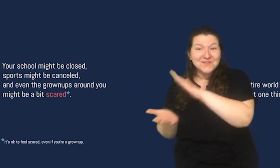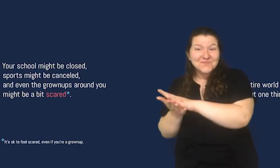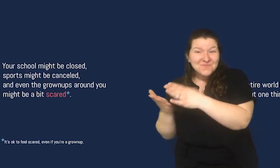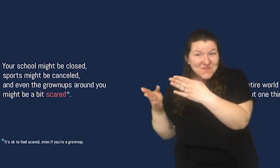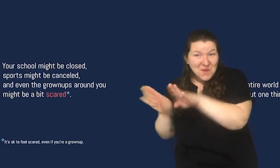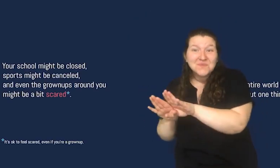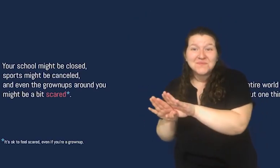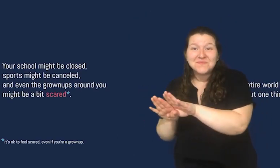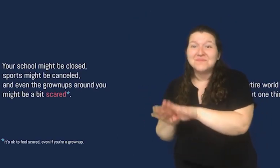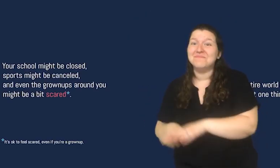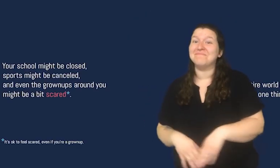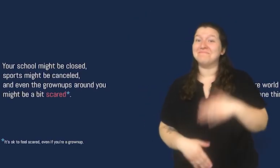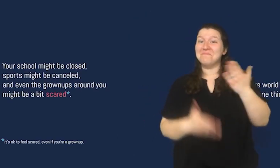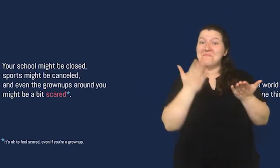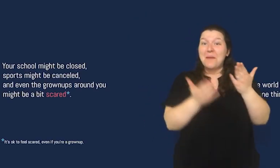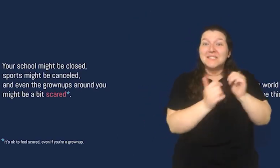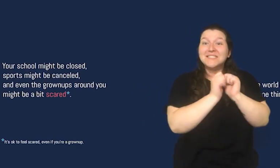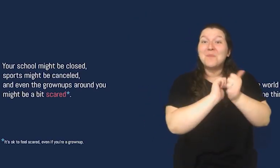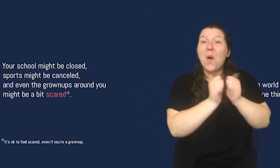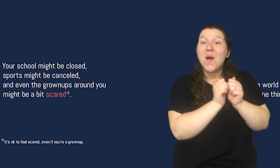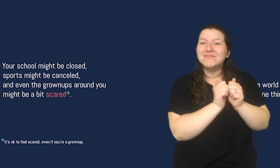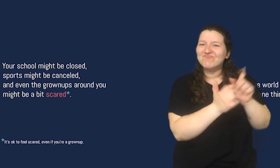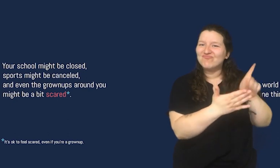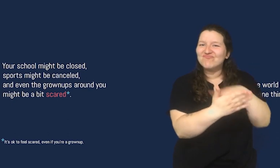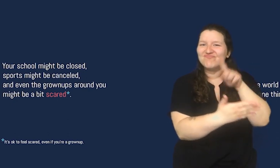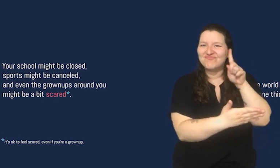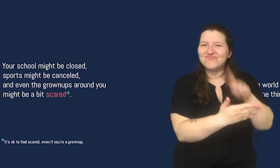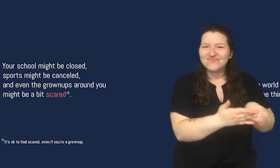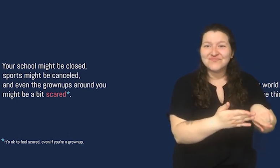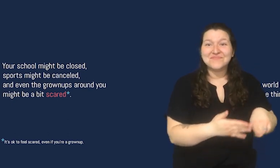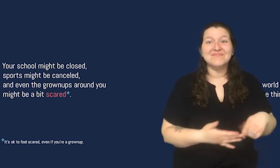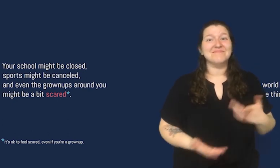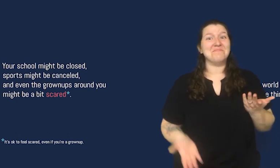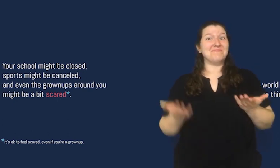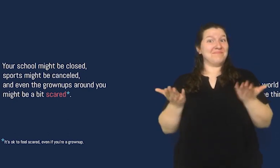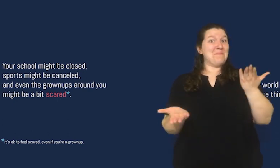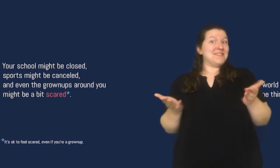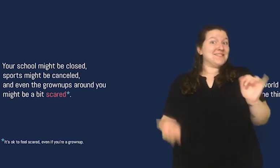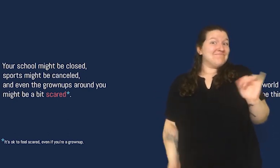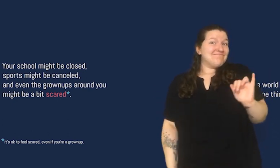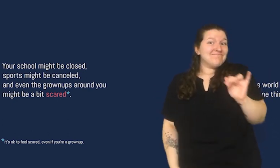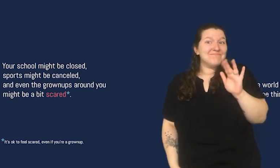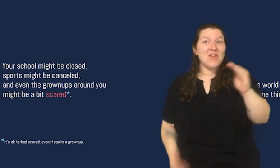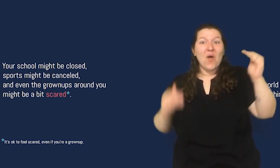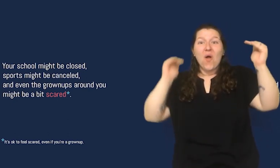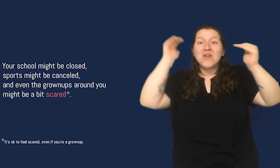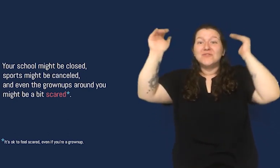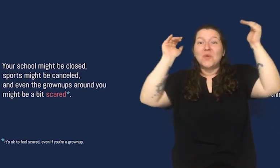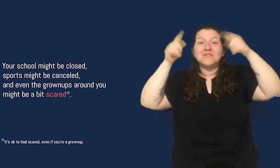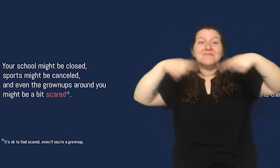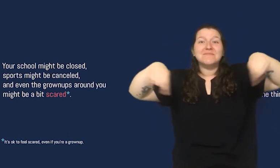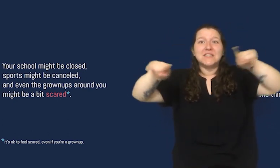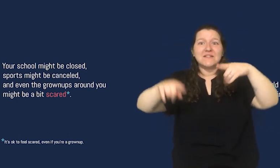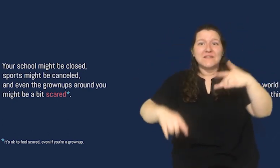Your school might be closed, sports may be cancelled, and even the grown-ups around you